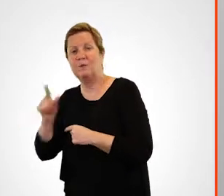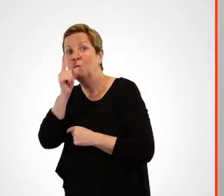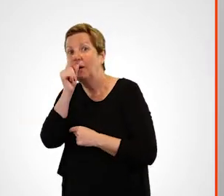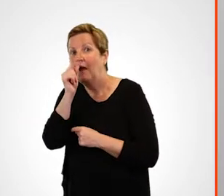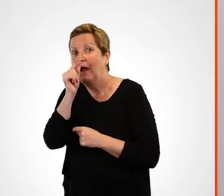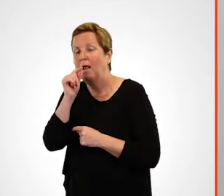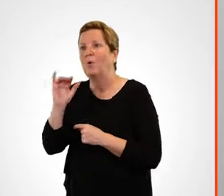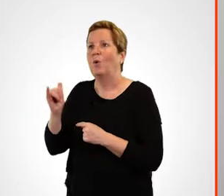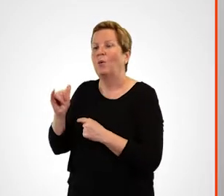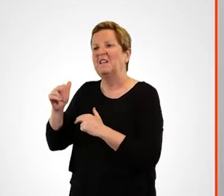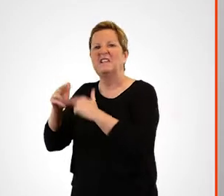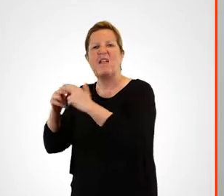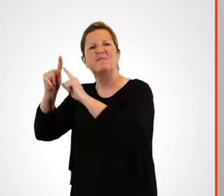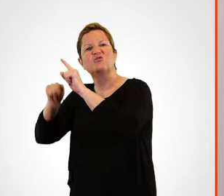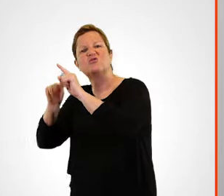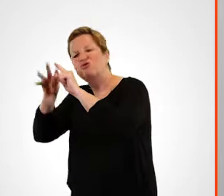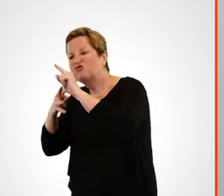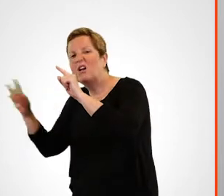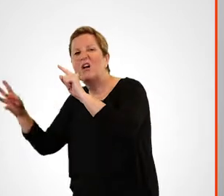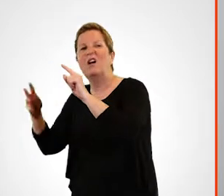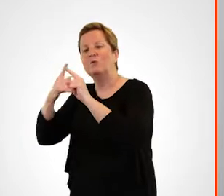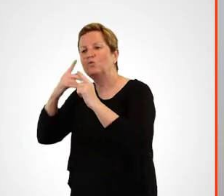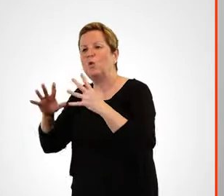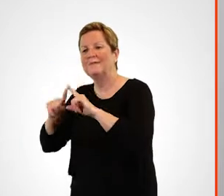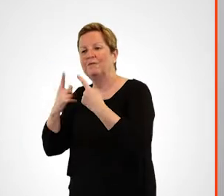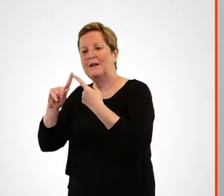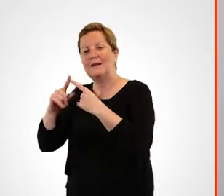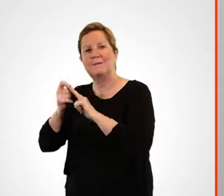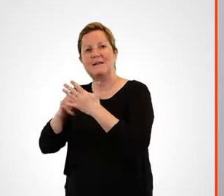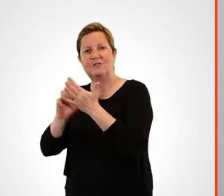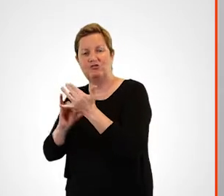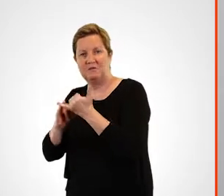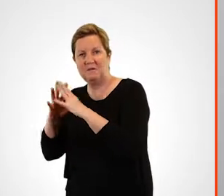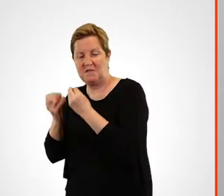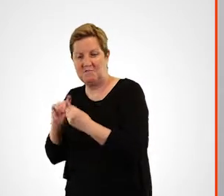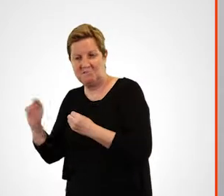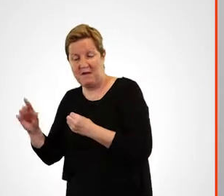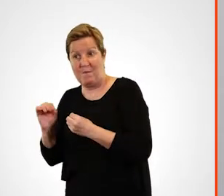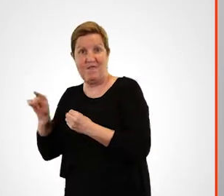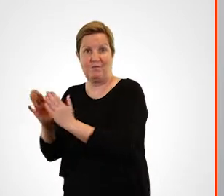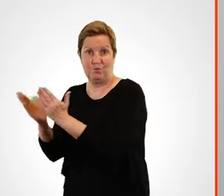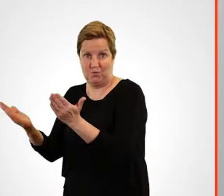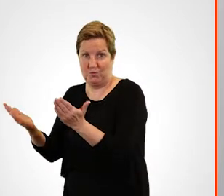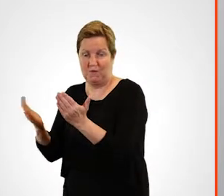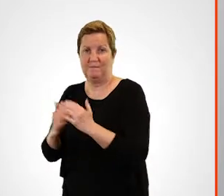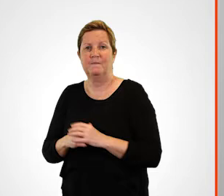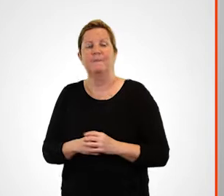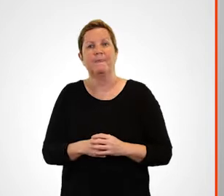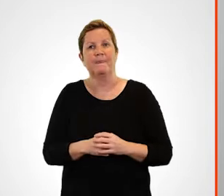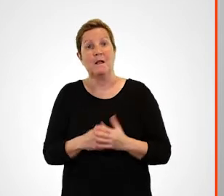plus developmental charts that show expectations at different age levels from that particular book.